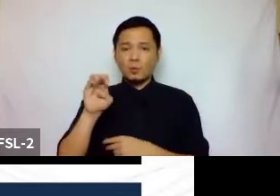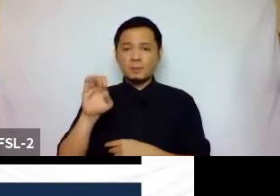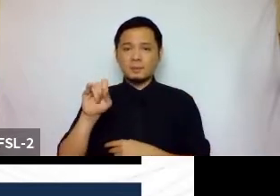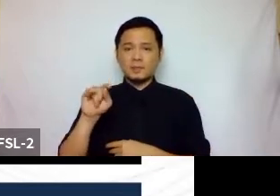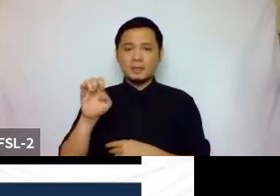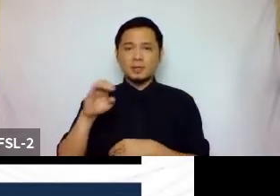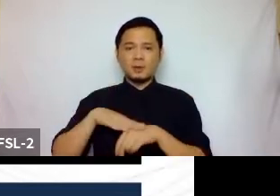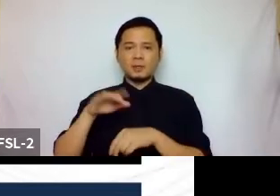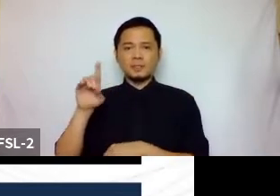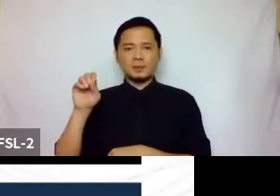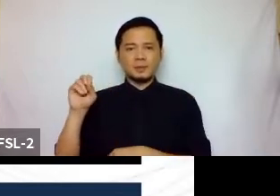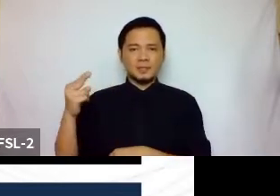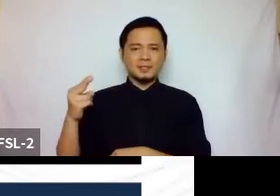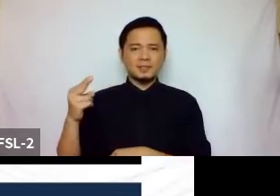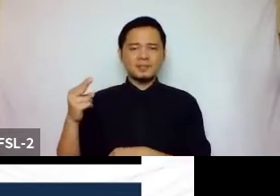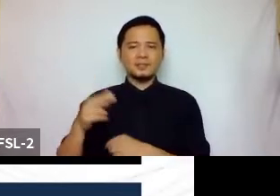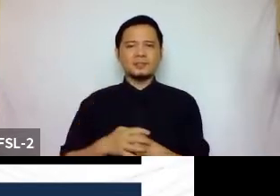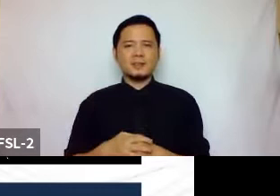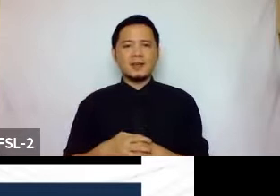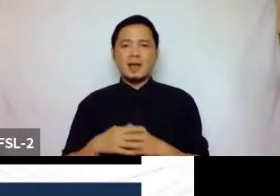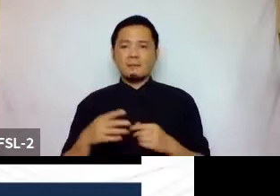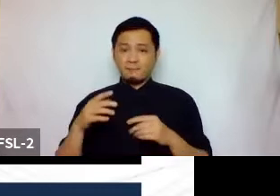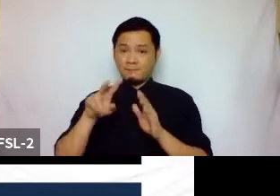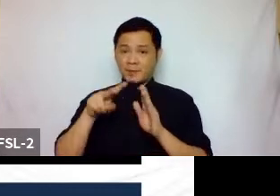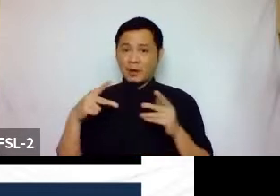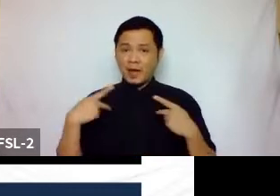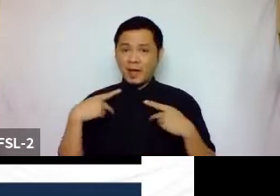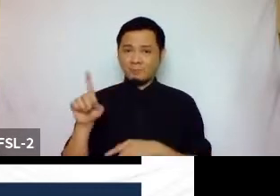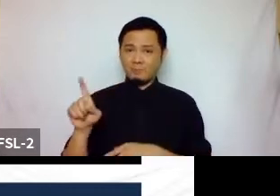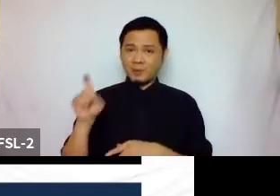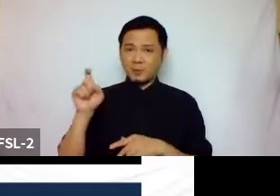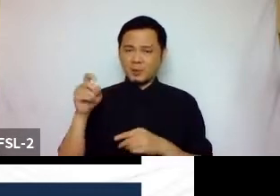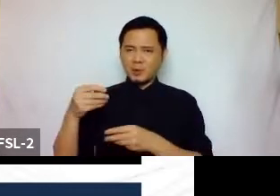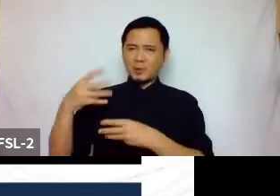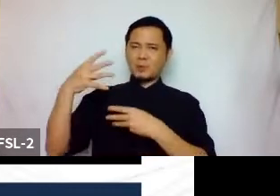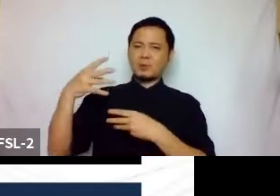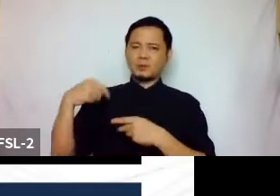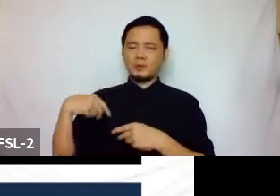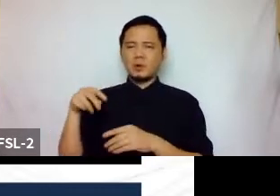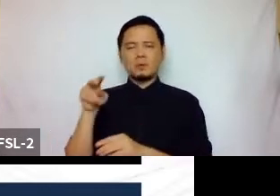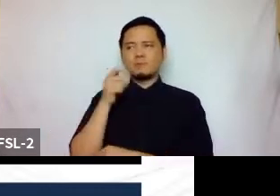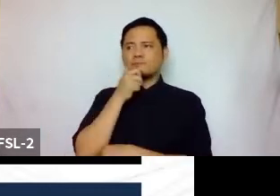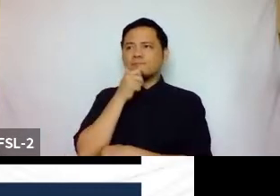There are explainer videos made and there is also a teleserye that we made about vaccination.